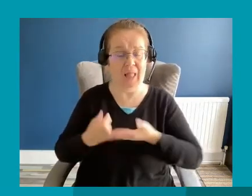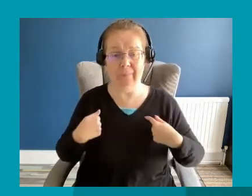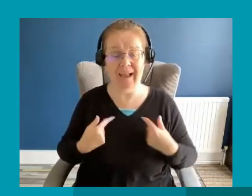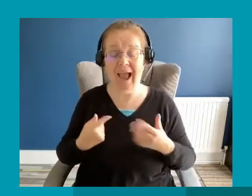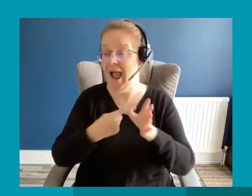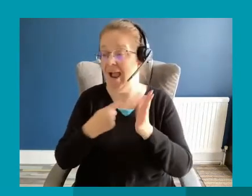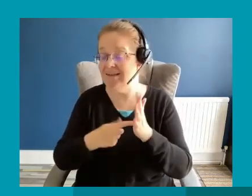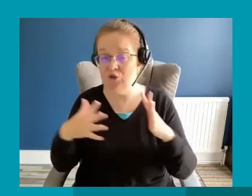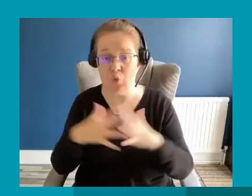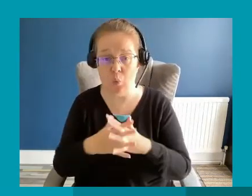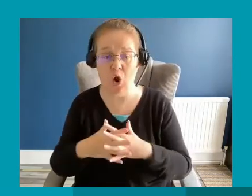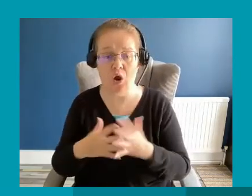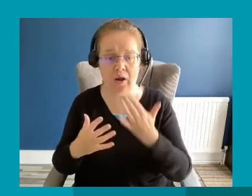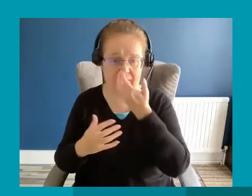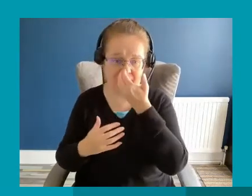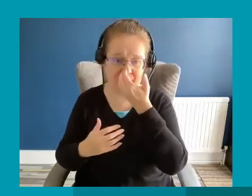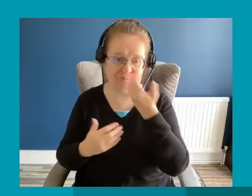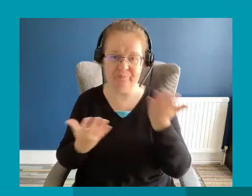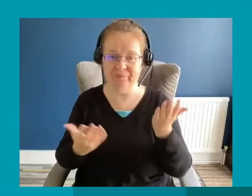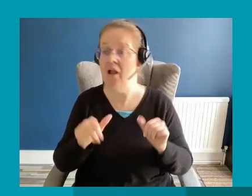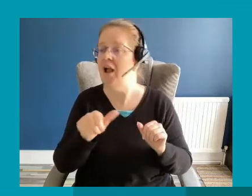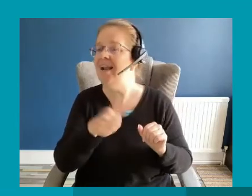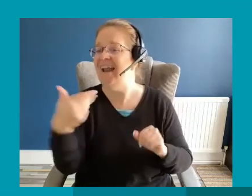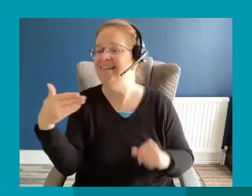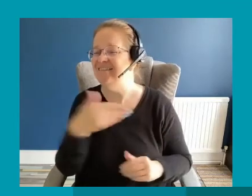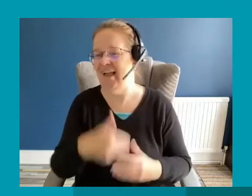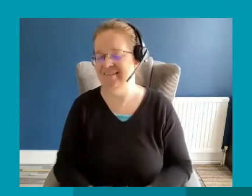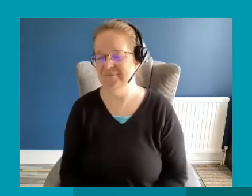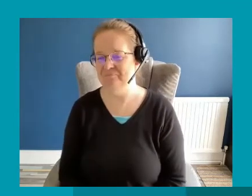OK, let's go to the next slide.